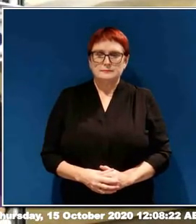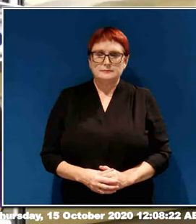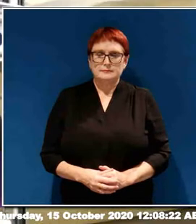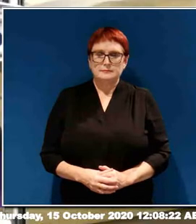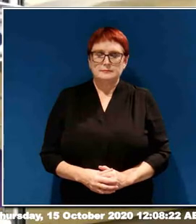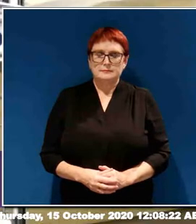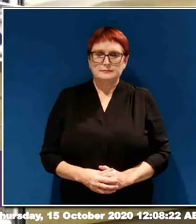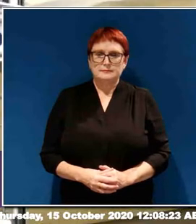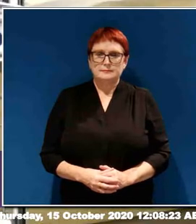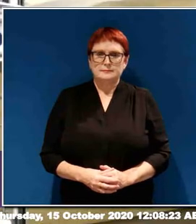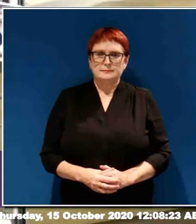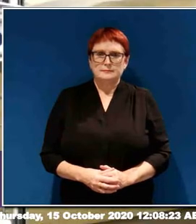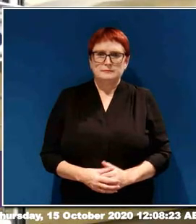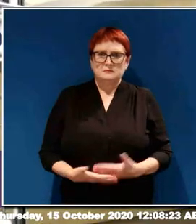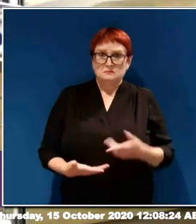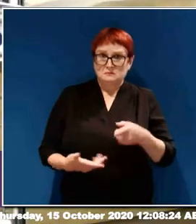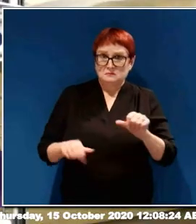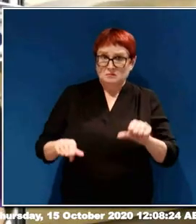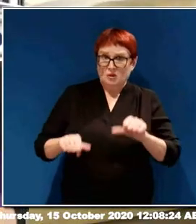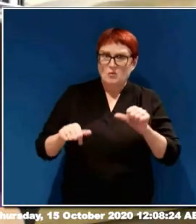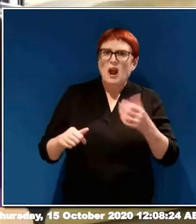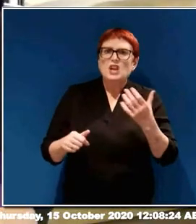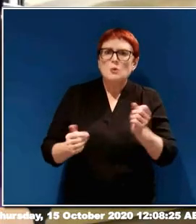You've got your statement in front of you so you can read it. I have.